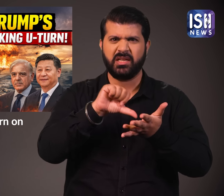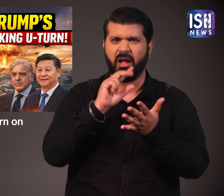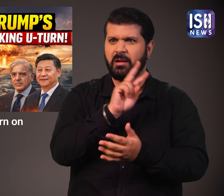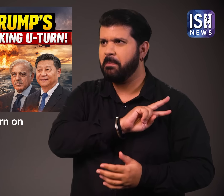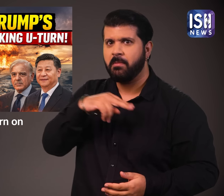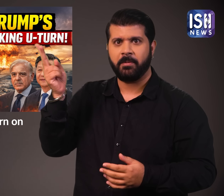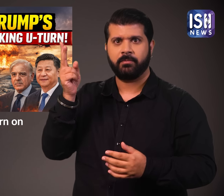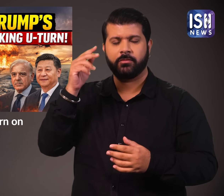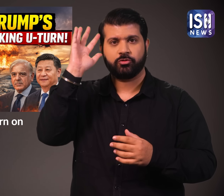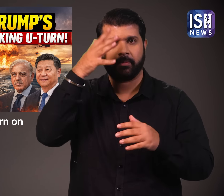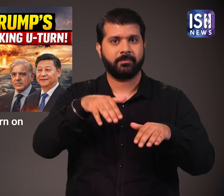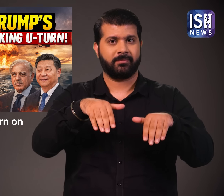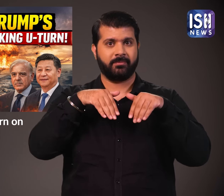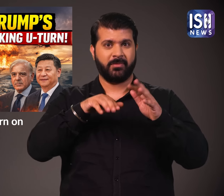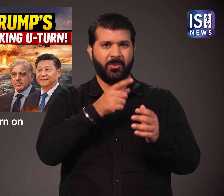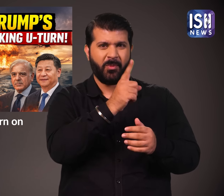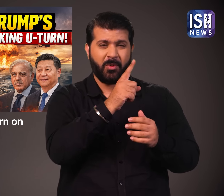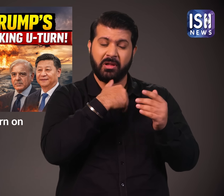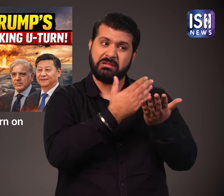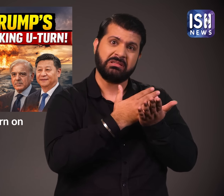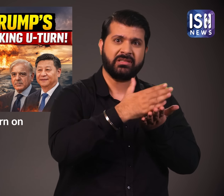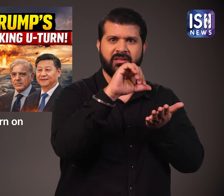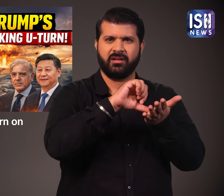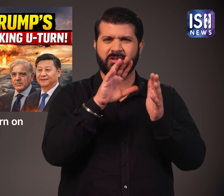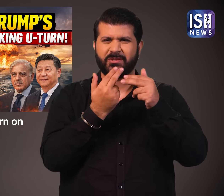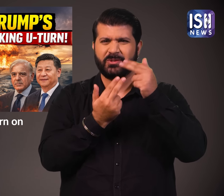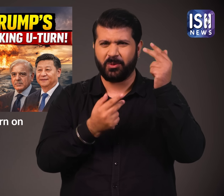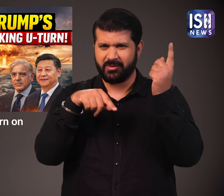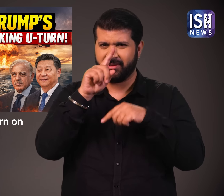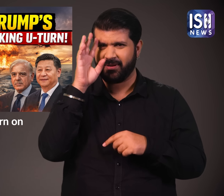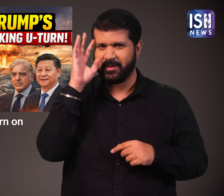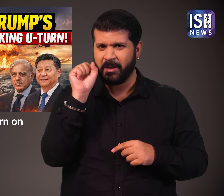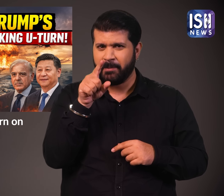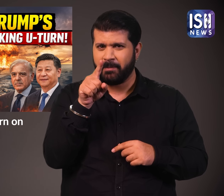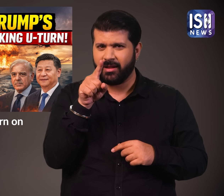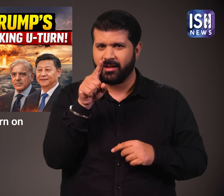and after Iran reacted even more strongly, Trump warned of destroying Iran. You may recall.